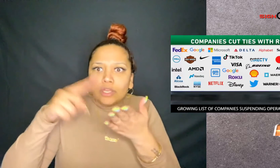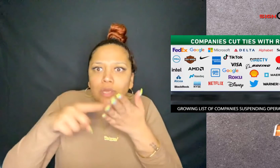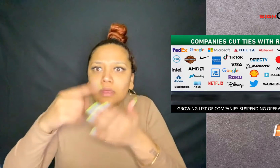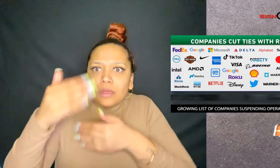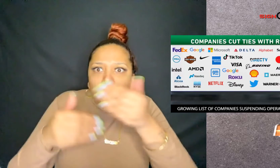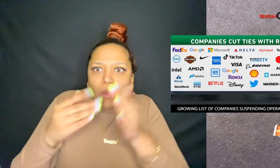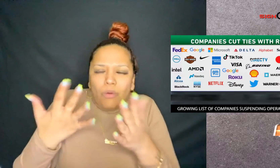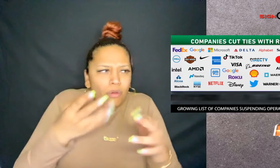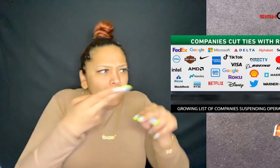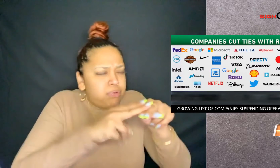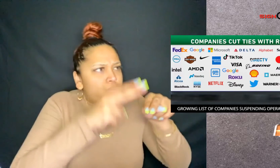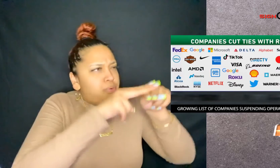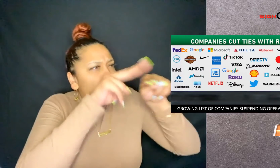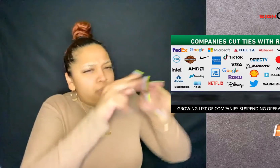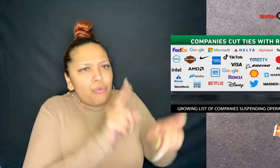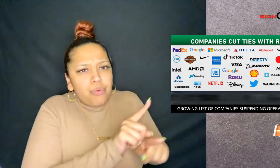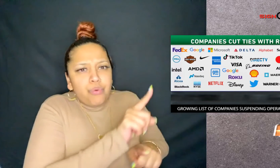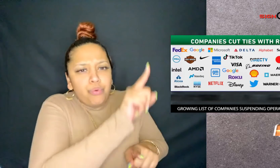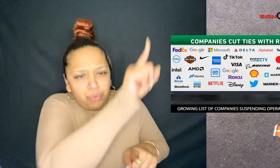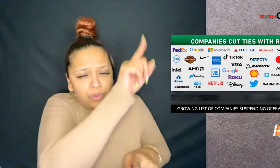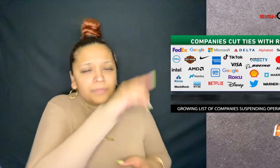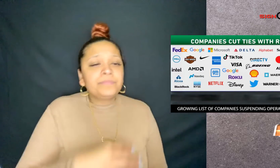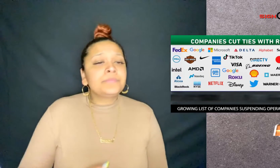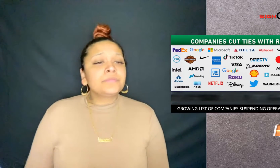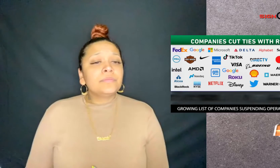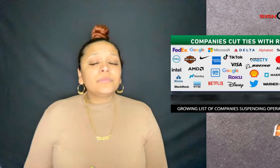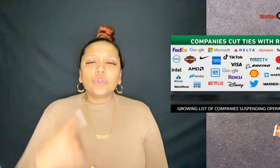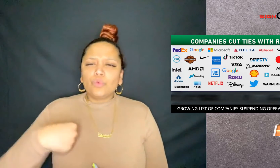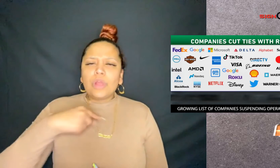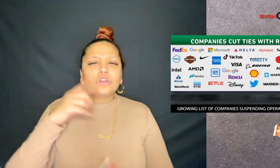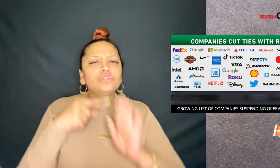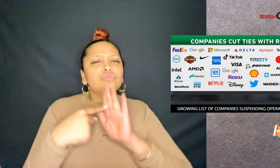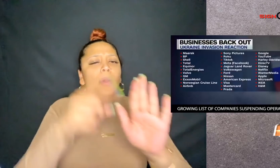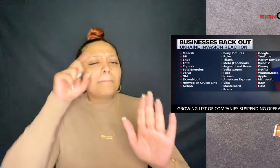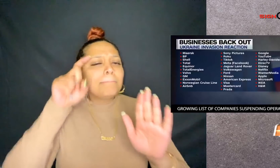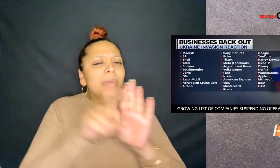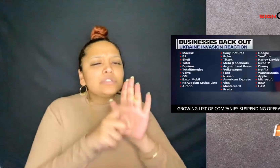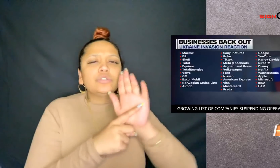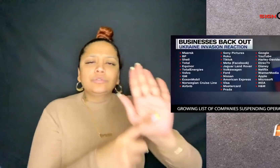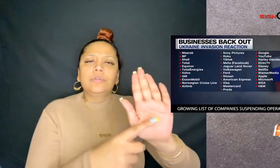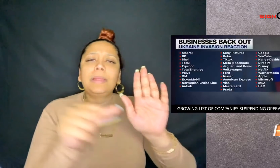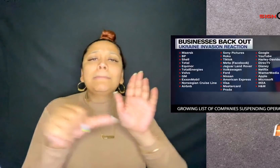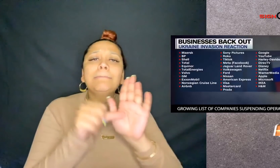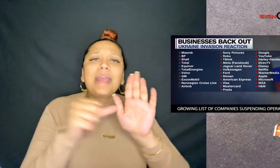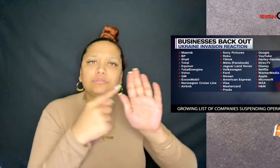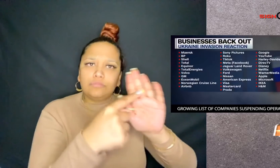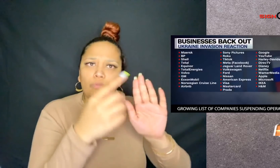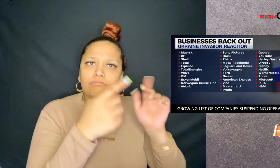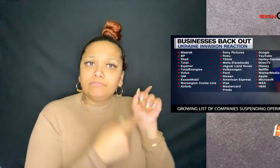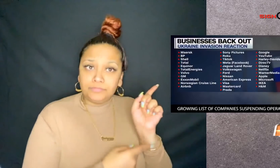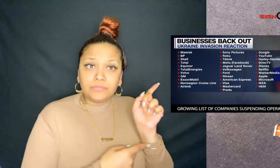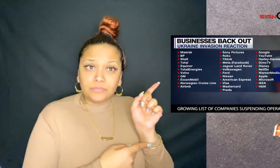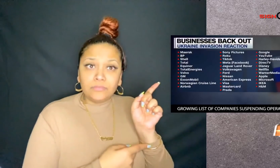in Russia every day we can't keep up with all of them so we have made a graphics page